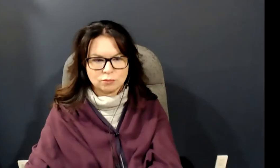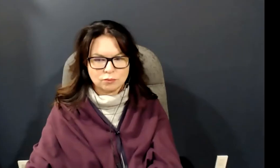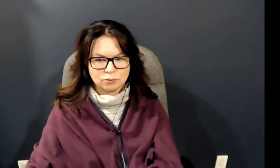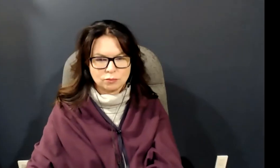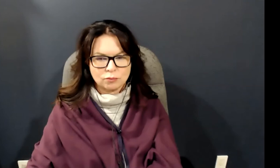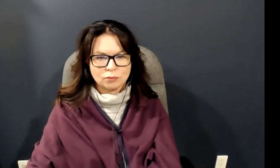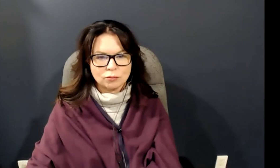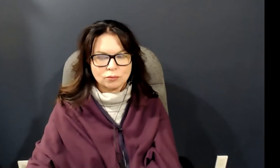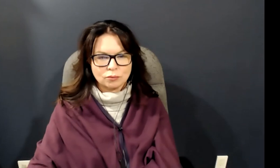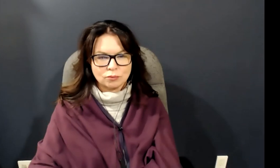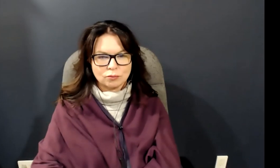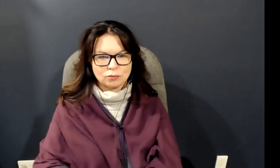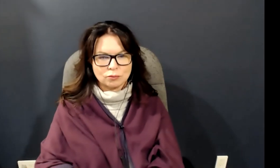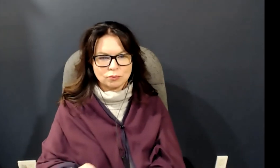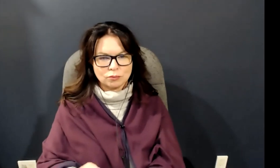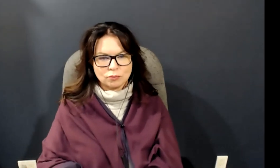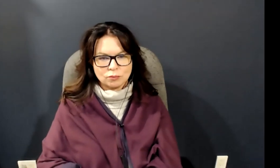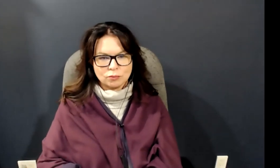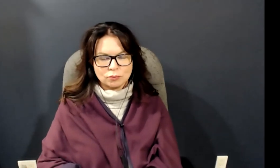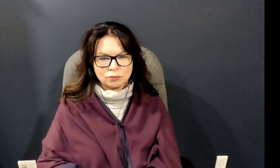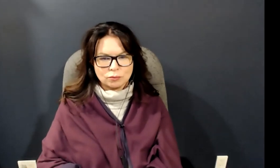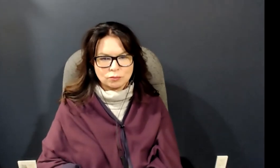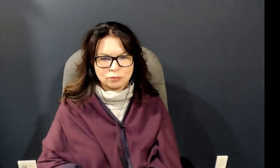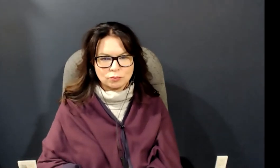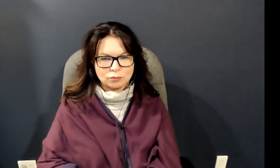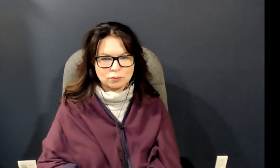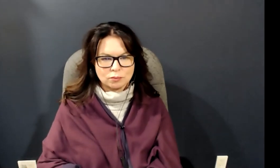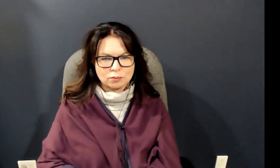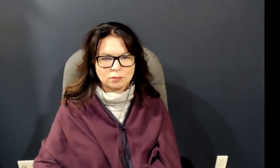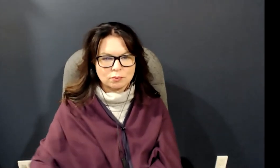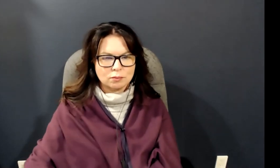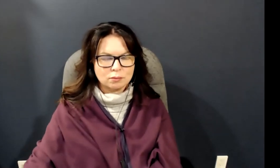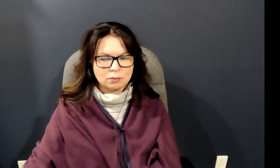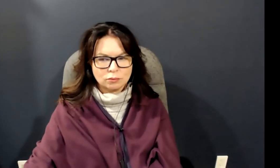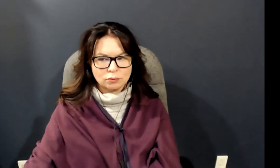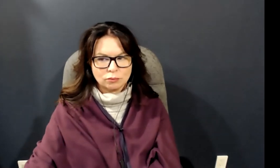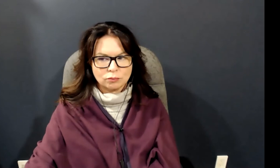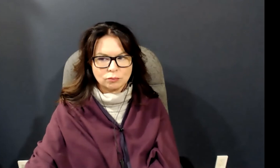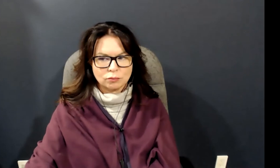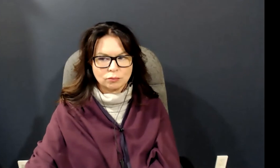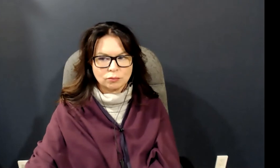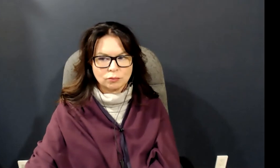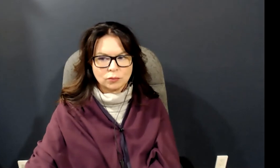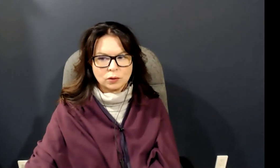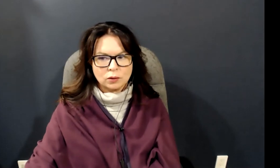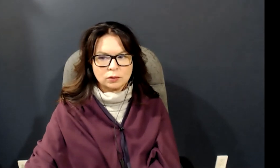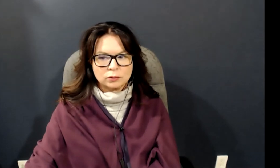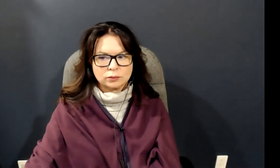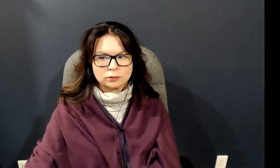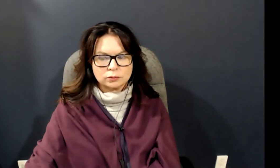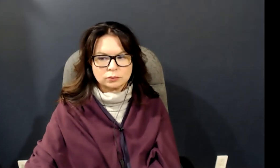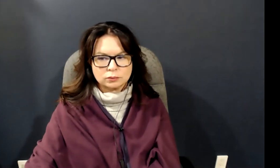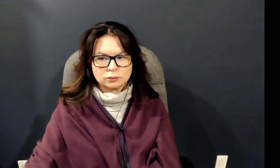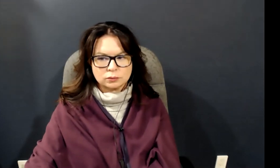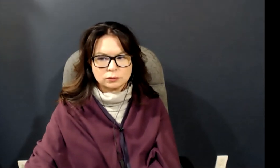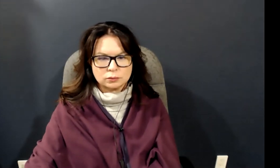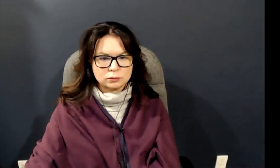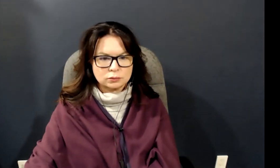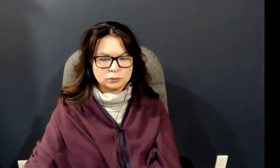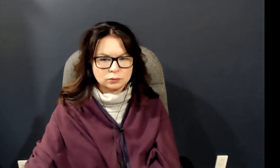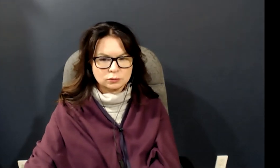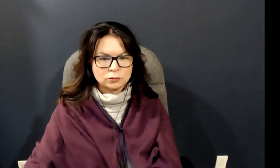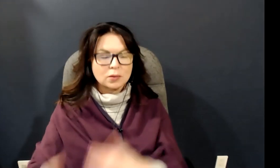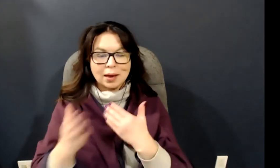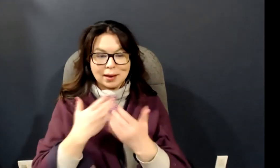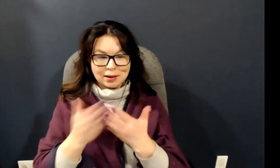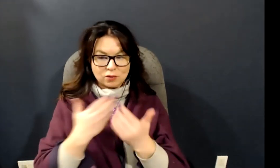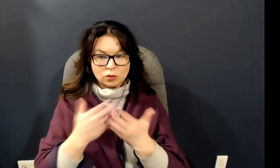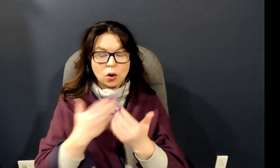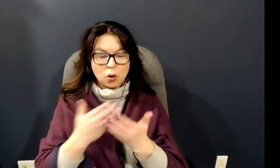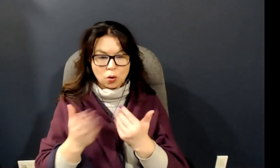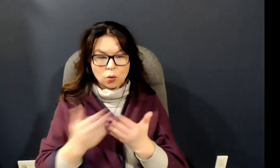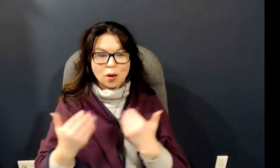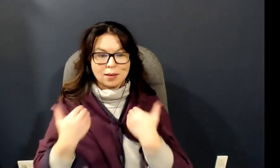is, nobody wants to wake up to some of these images, I am sure they're in portfolios somewhere